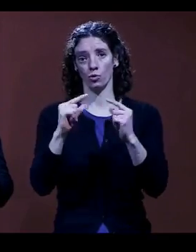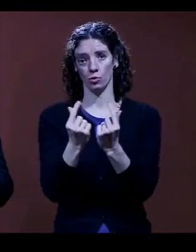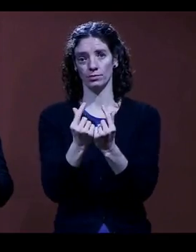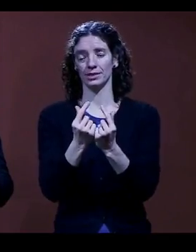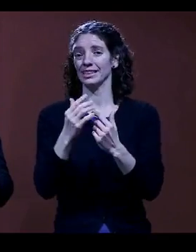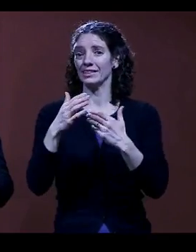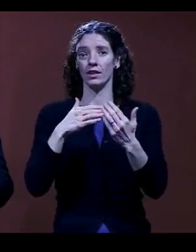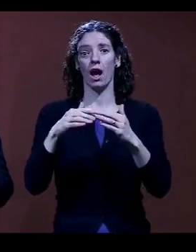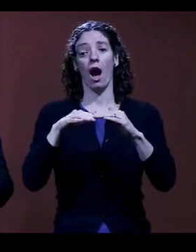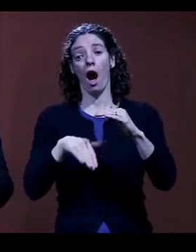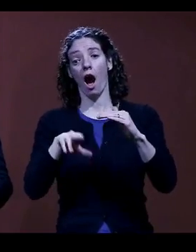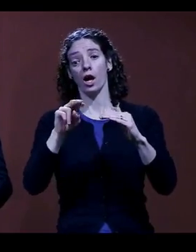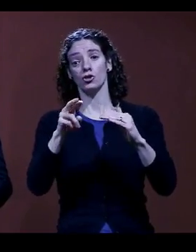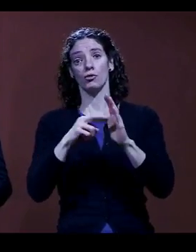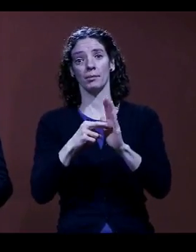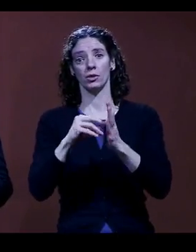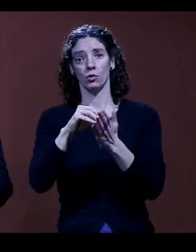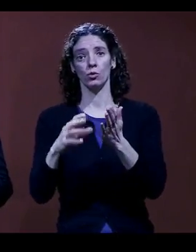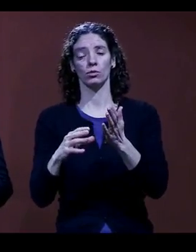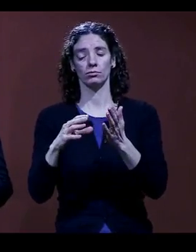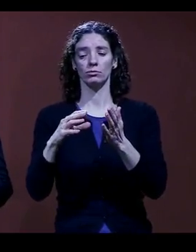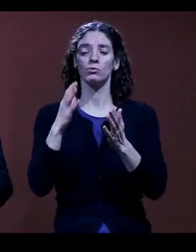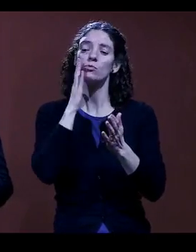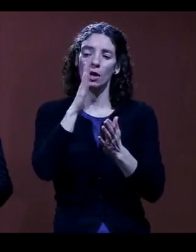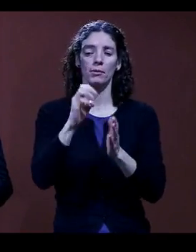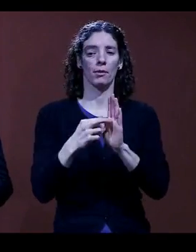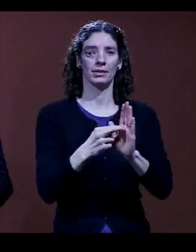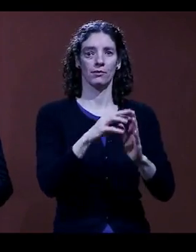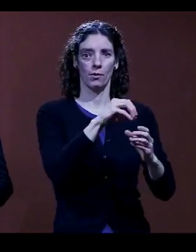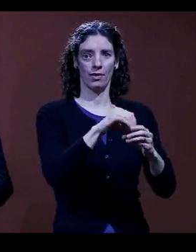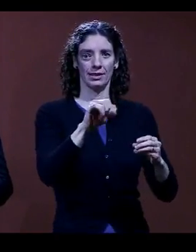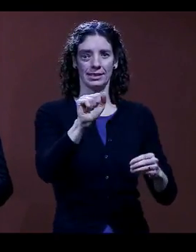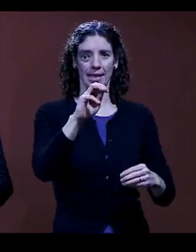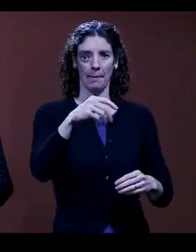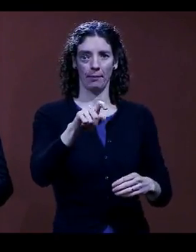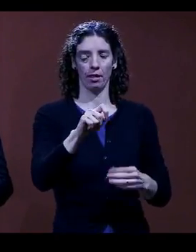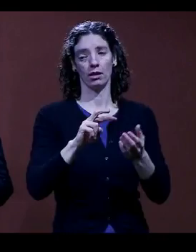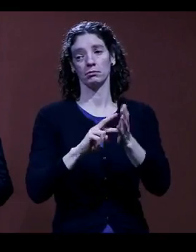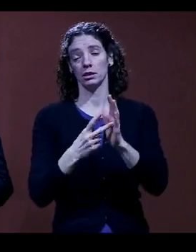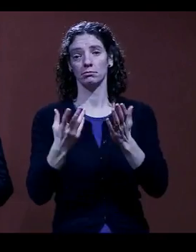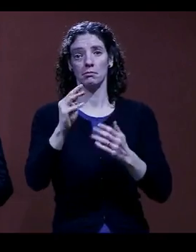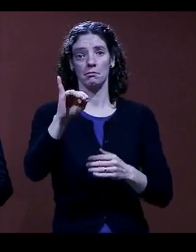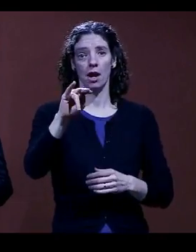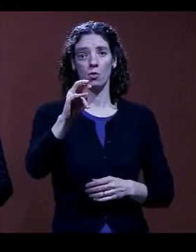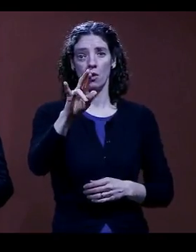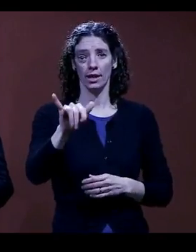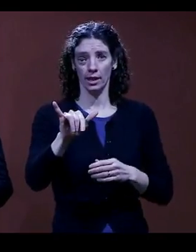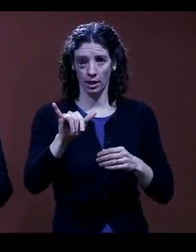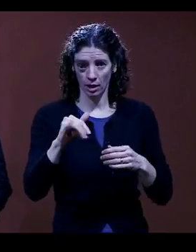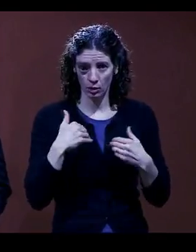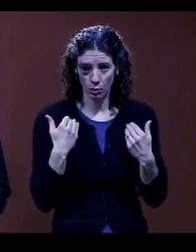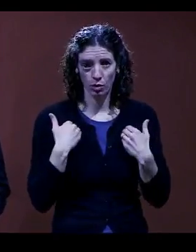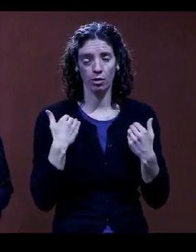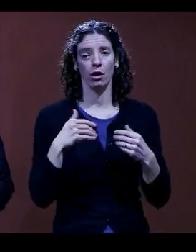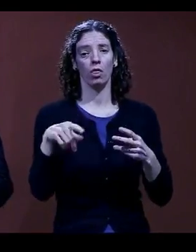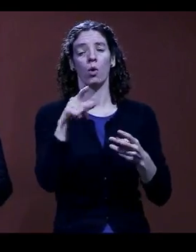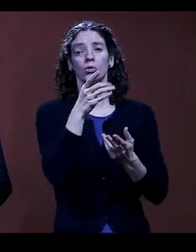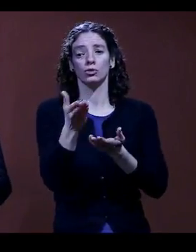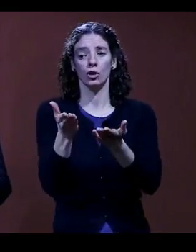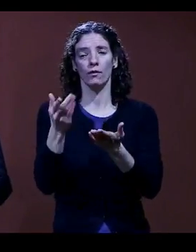in your sample: the minority youth, those served for severe emotional/behavior disorders, dropouts,